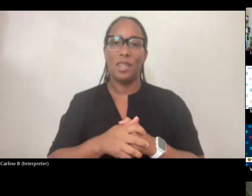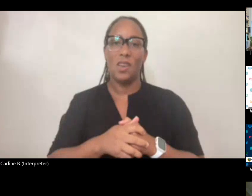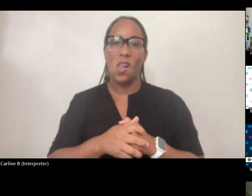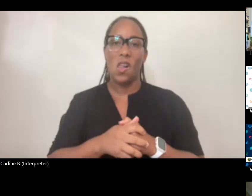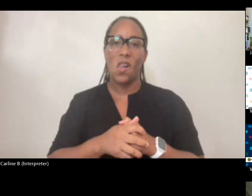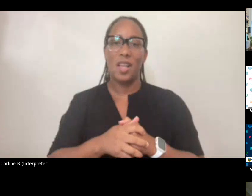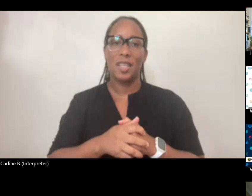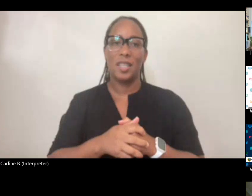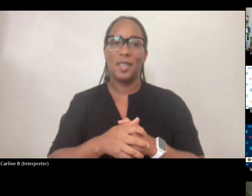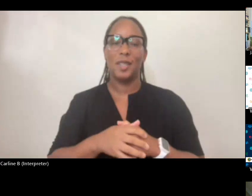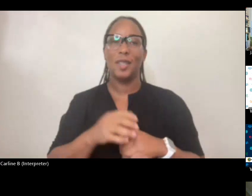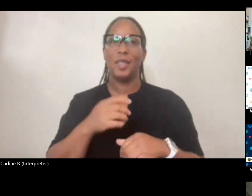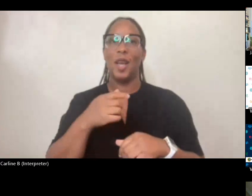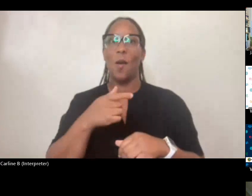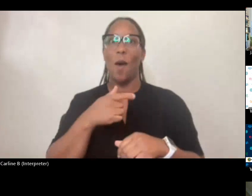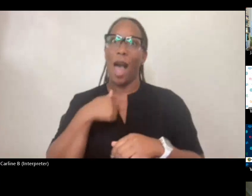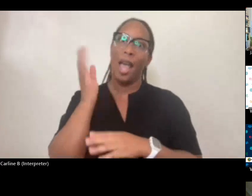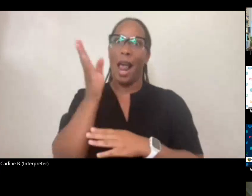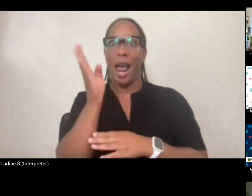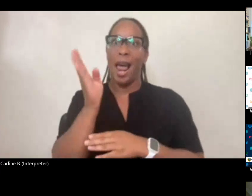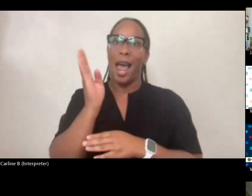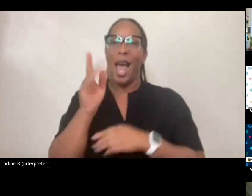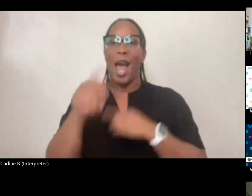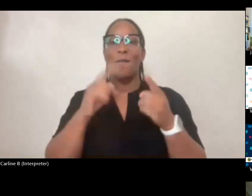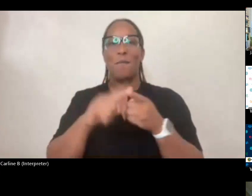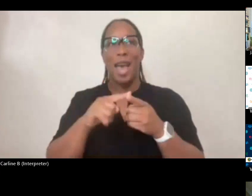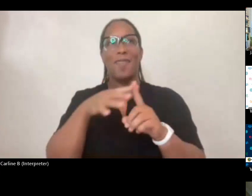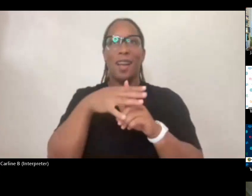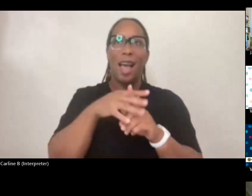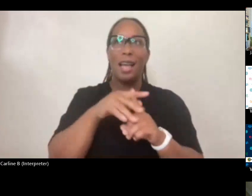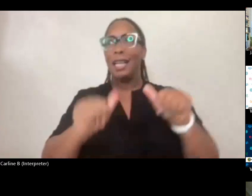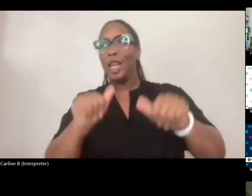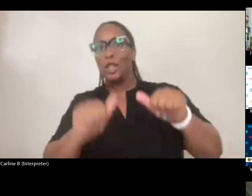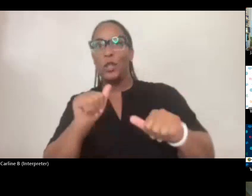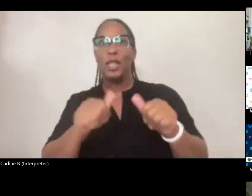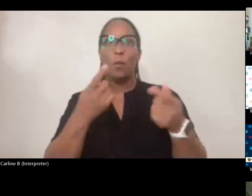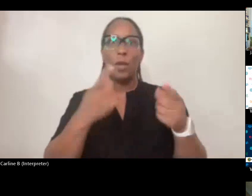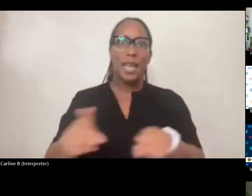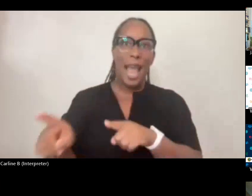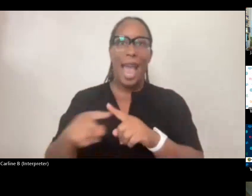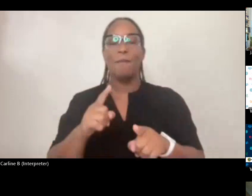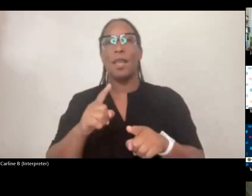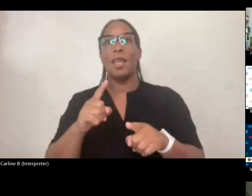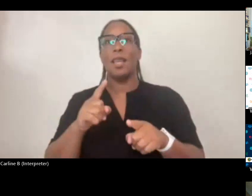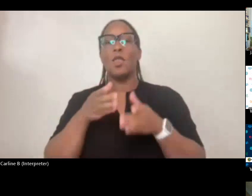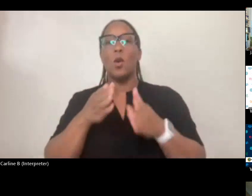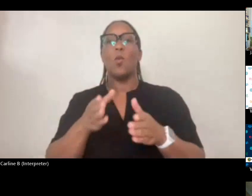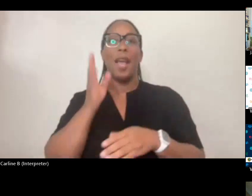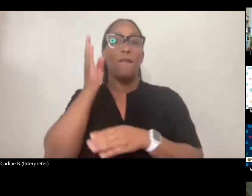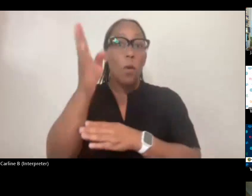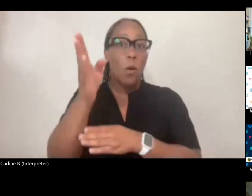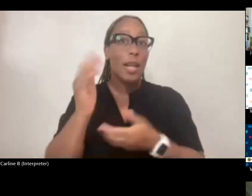I've talked at you quite a bit about the context, the uncertainty, the way forward is partnerships.